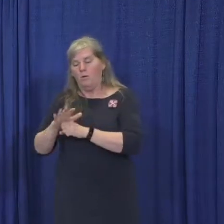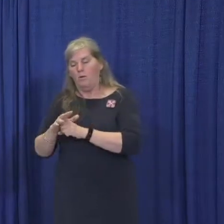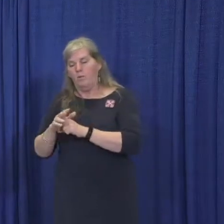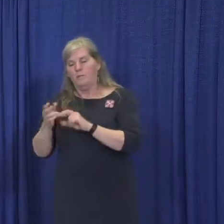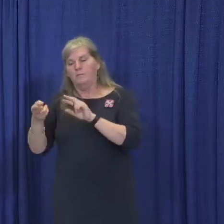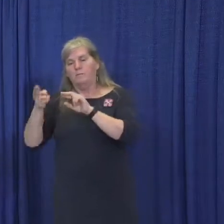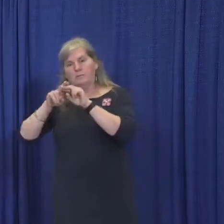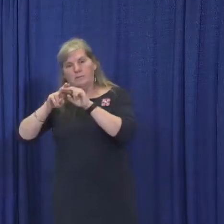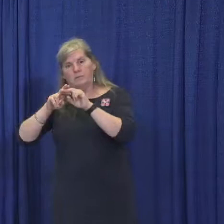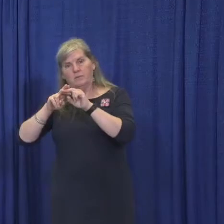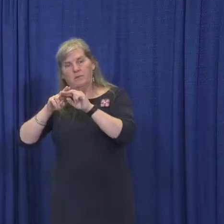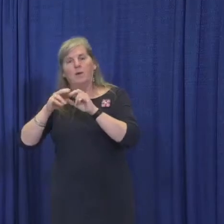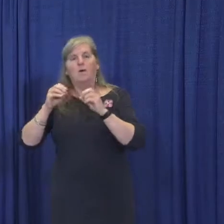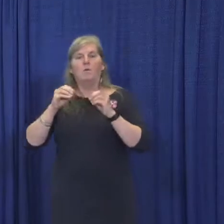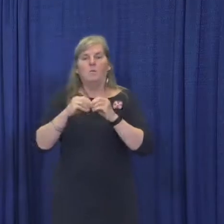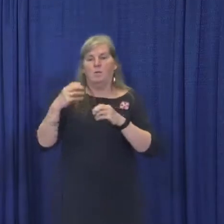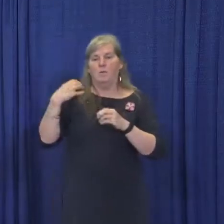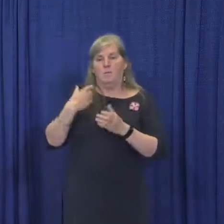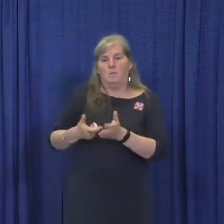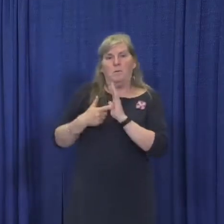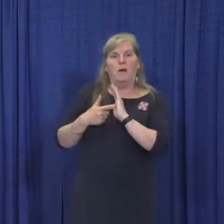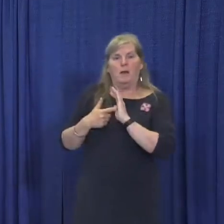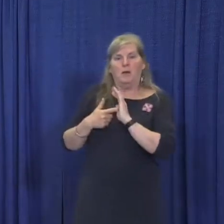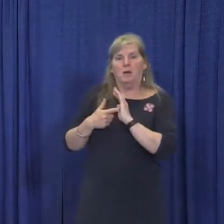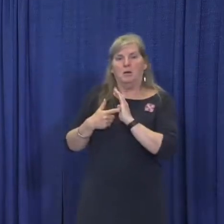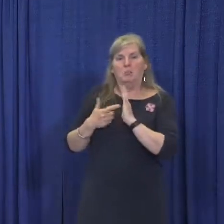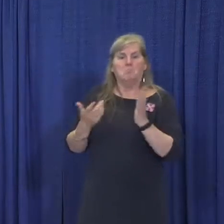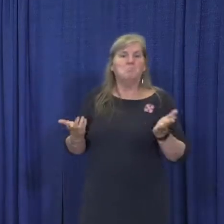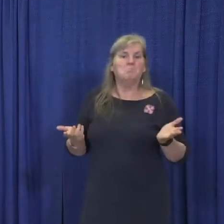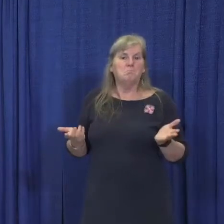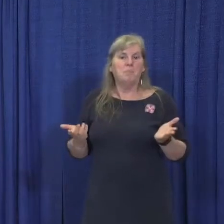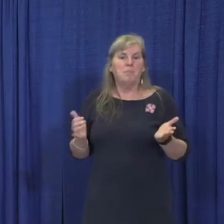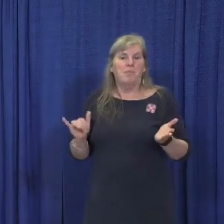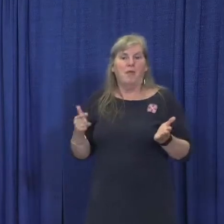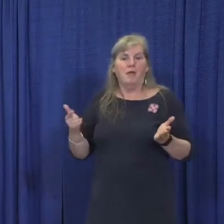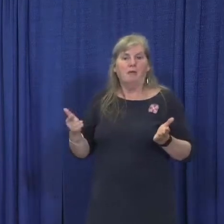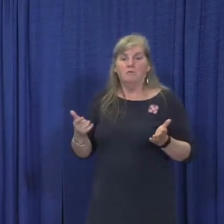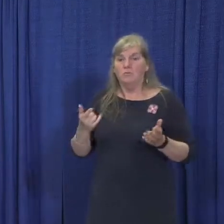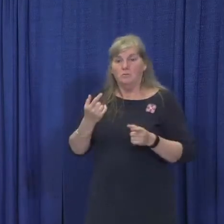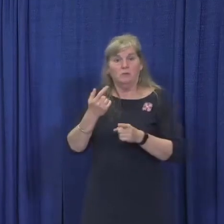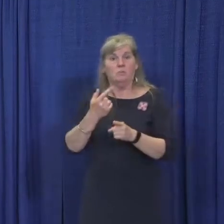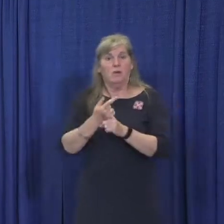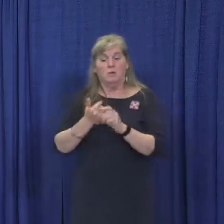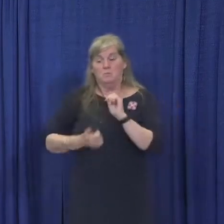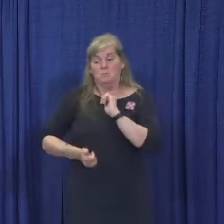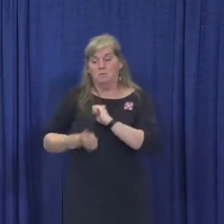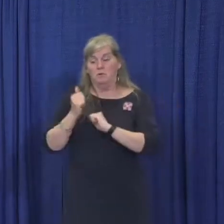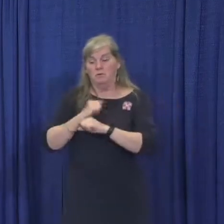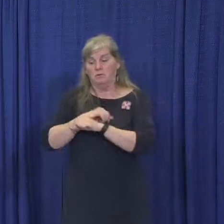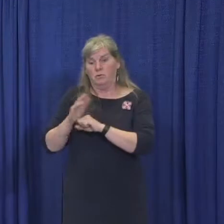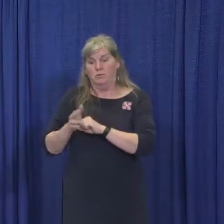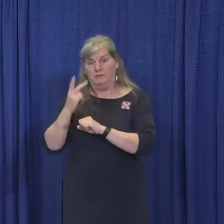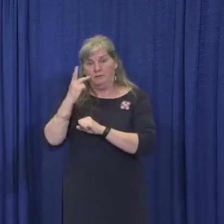need to do more enforcement. That's what we've seen in the past. This is the most cases we have